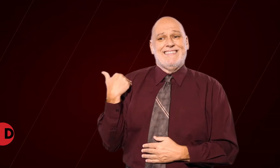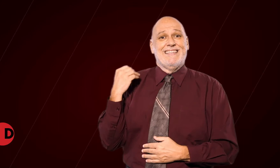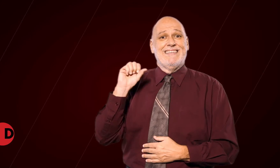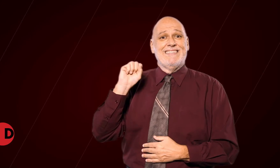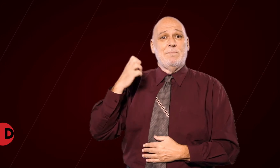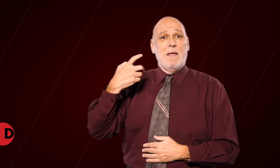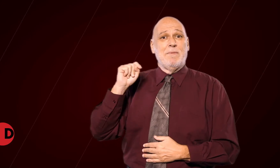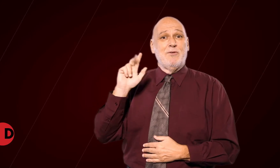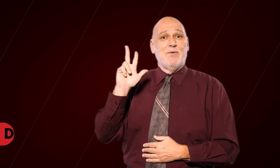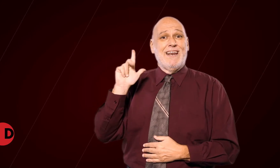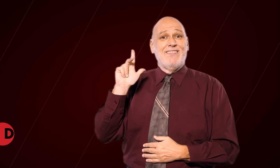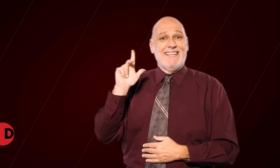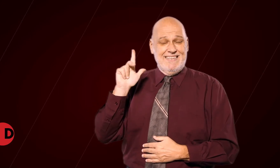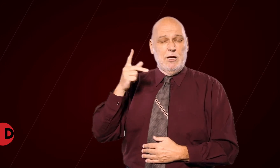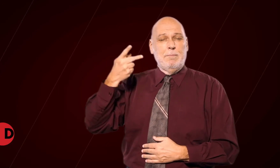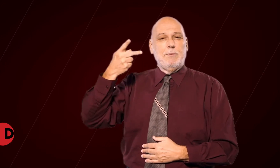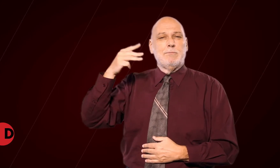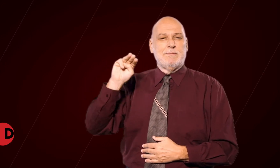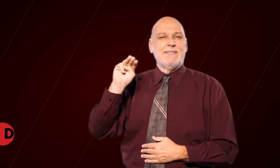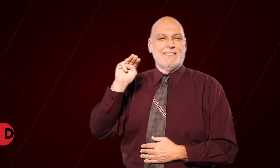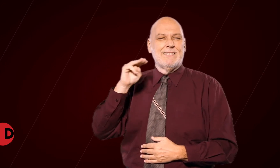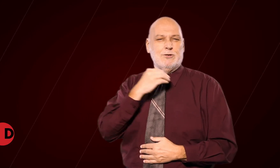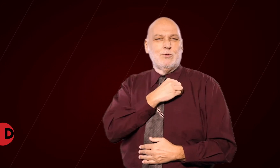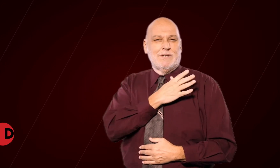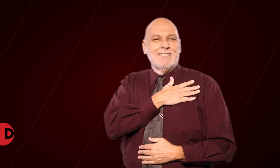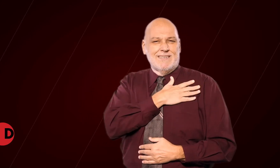[Anselmo]: On September 23,